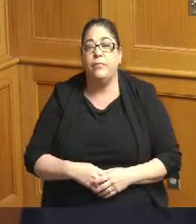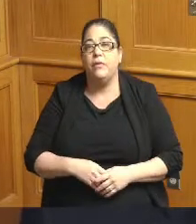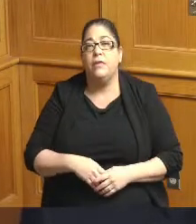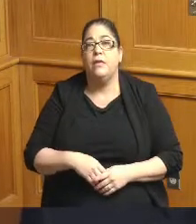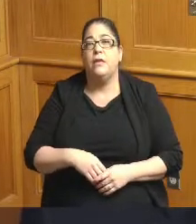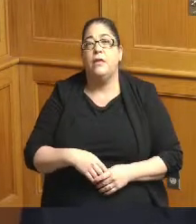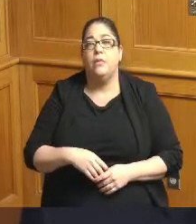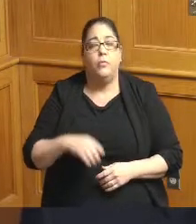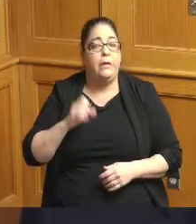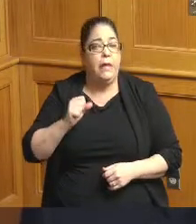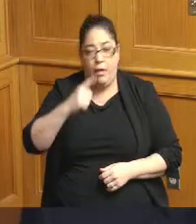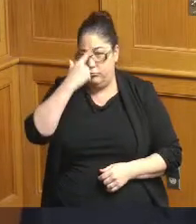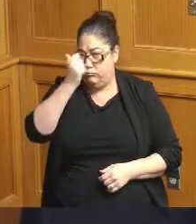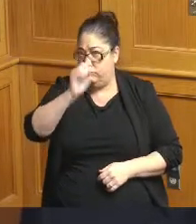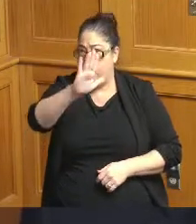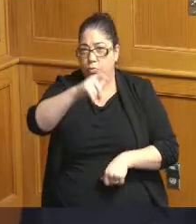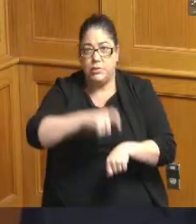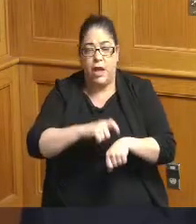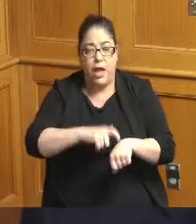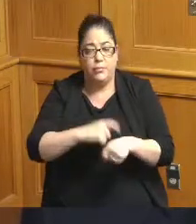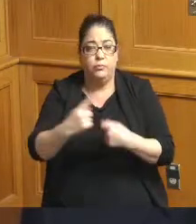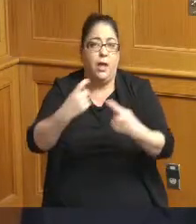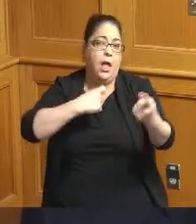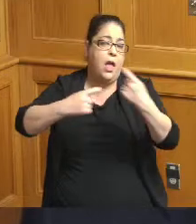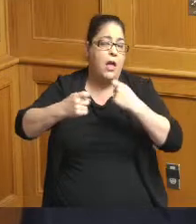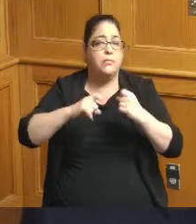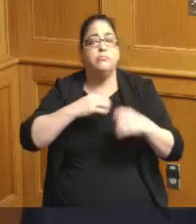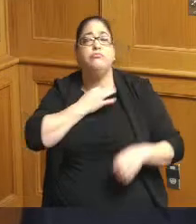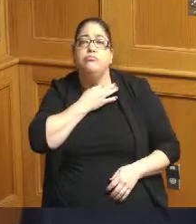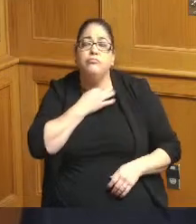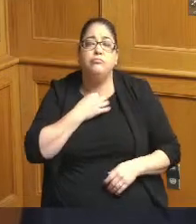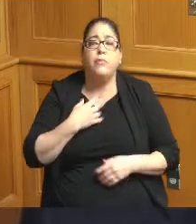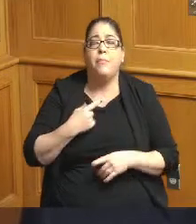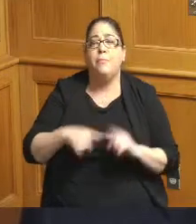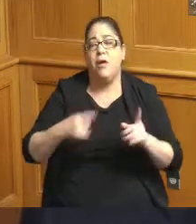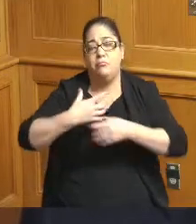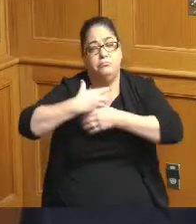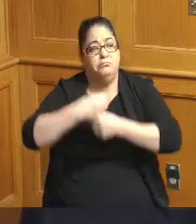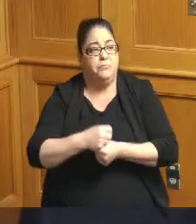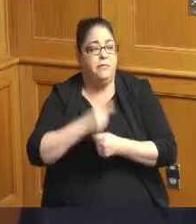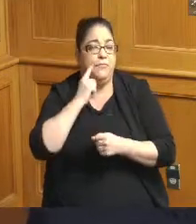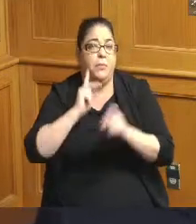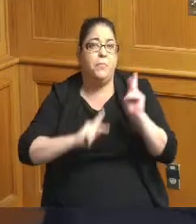as little time as you want just as a little bit of a recap for folks who may be watching at home